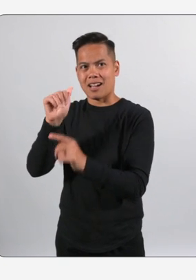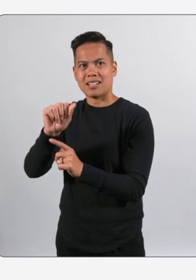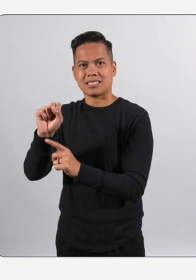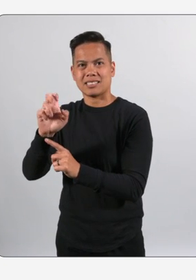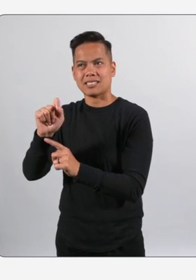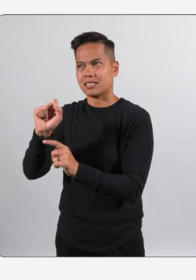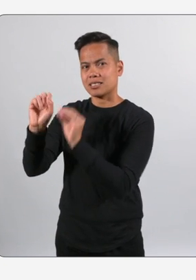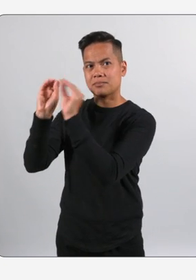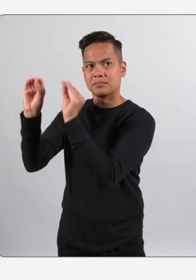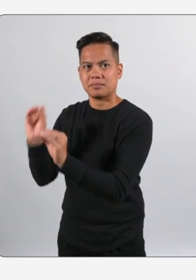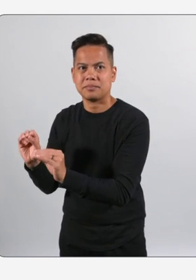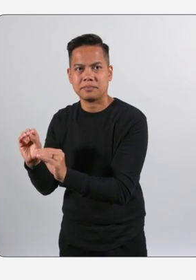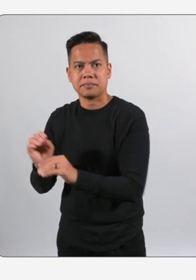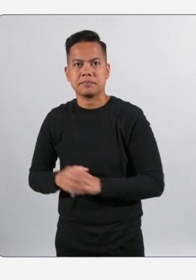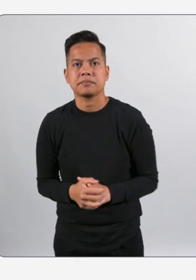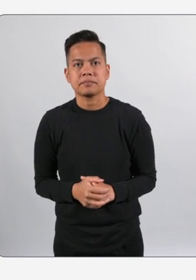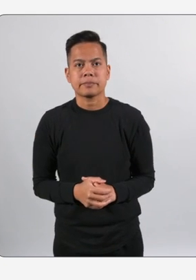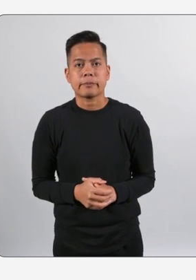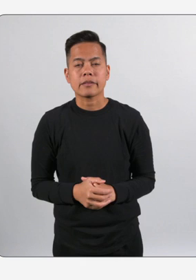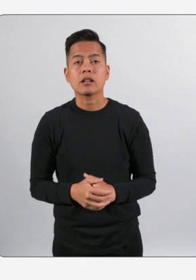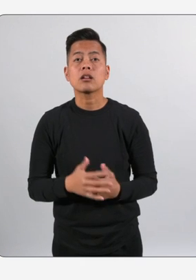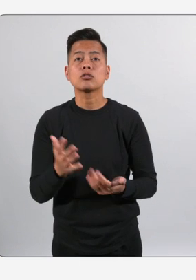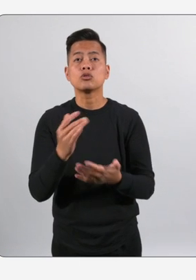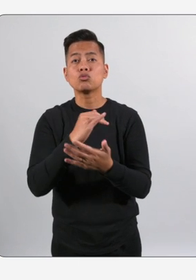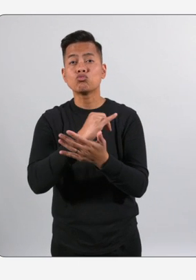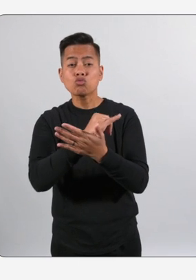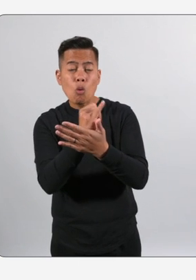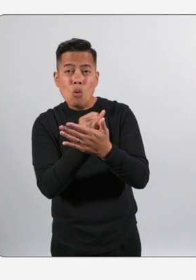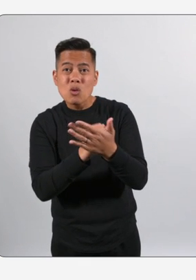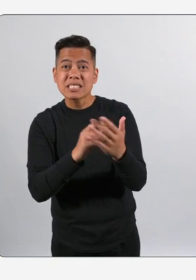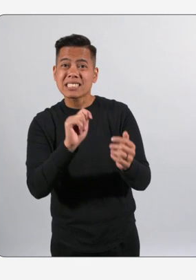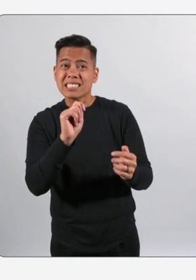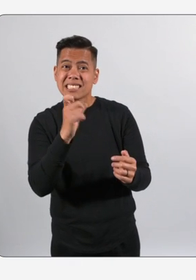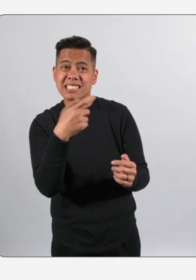In addition to drawing on text from your landing page and other ads in your account,